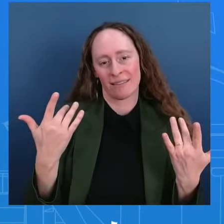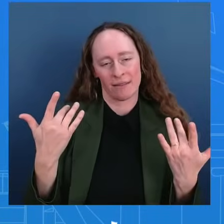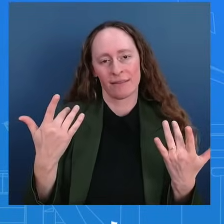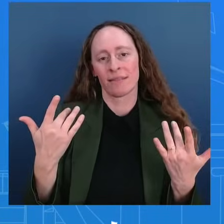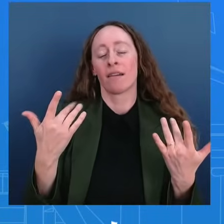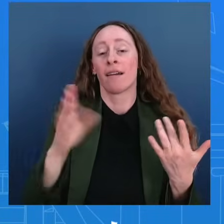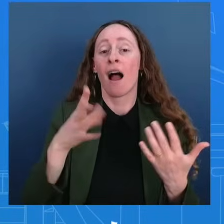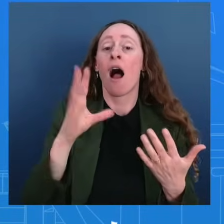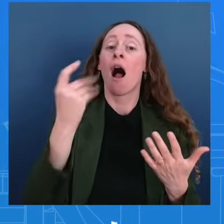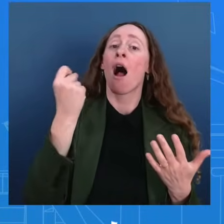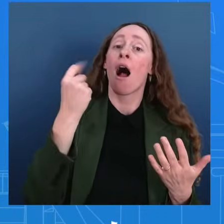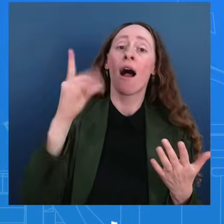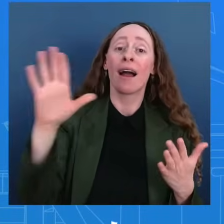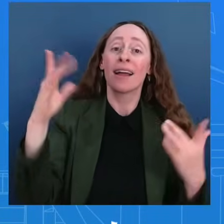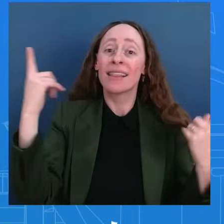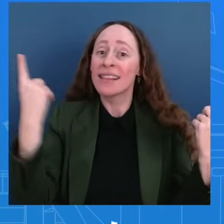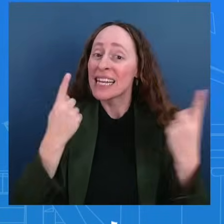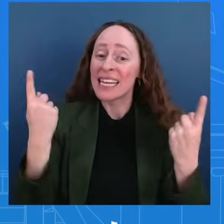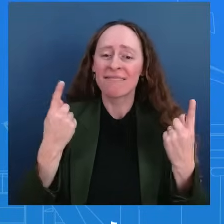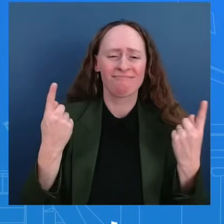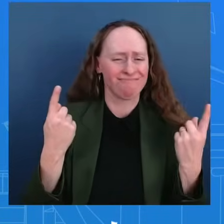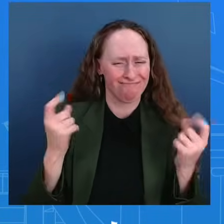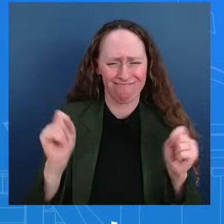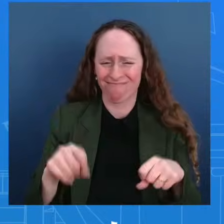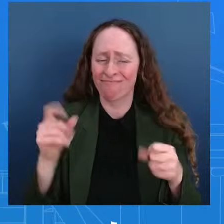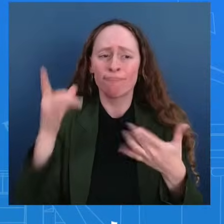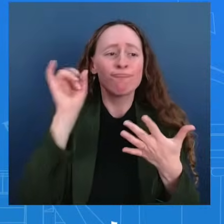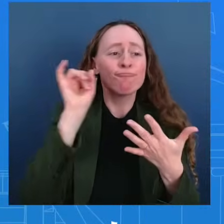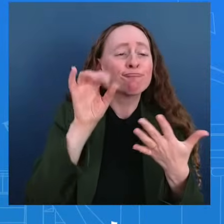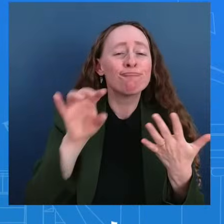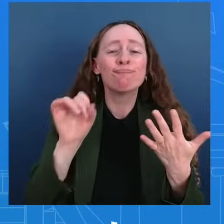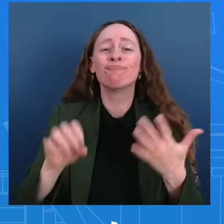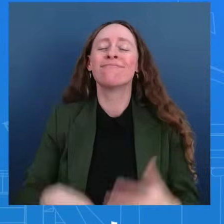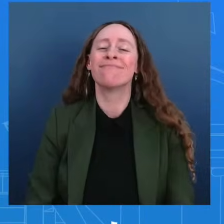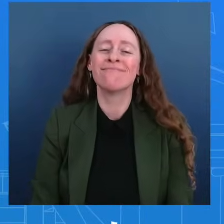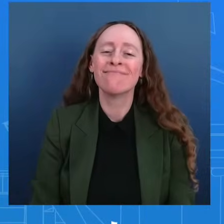how he sees the vice president not just now but moving forward